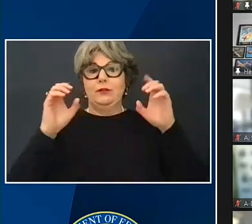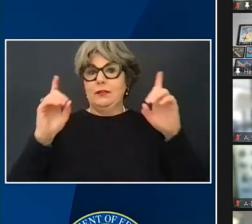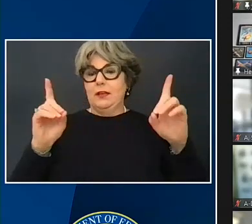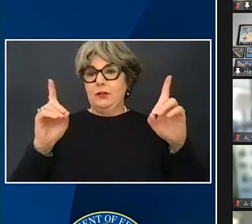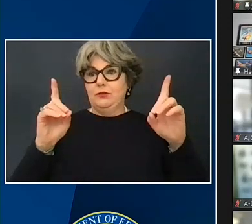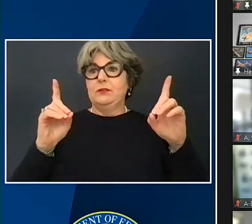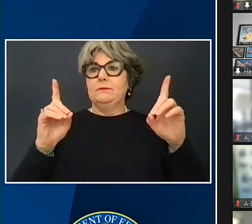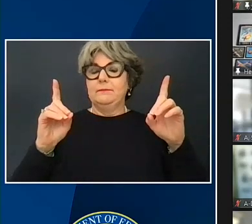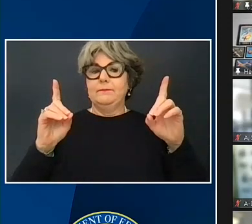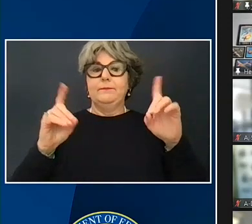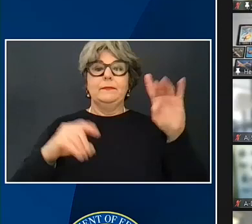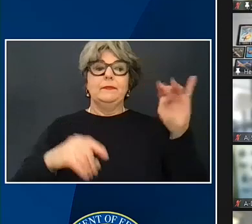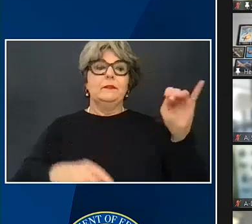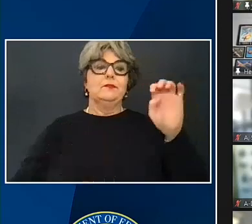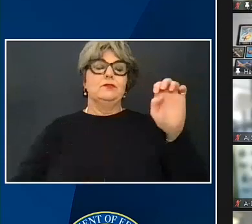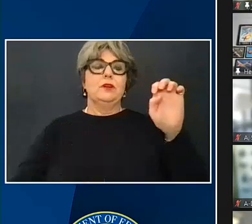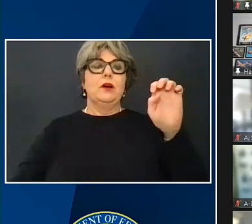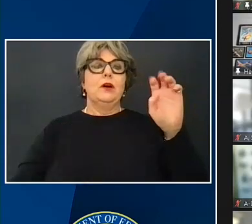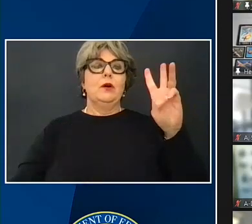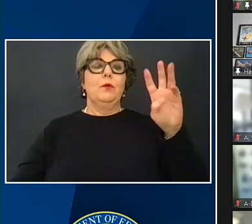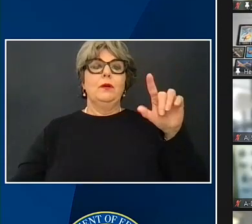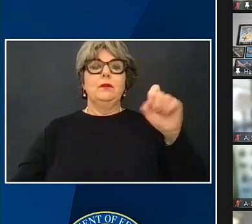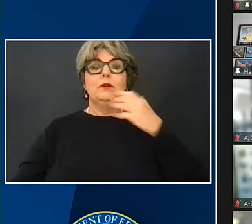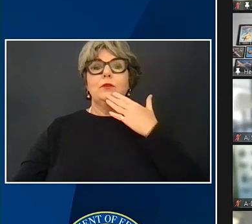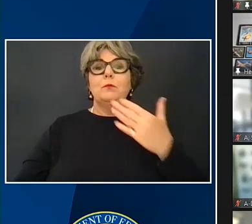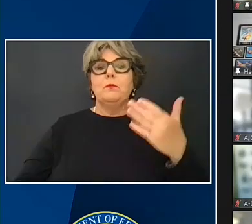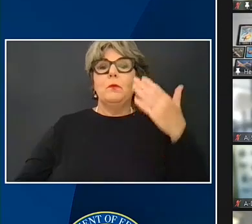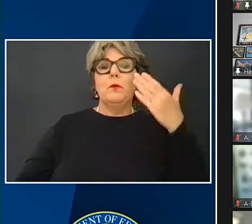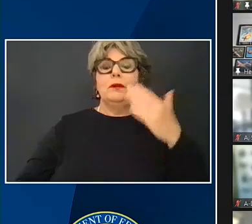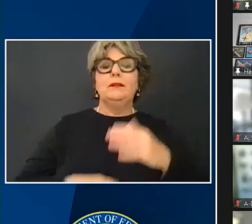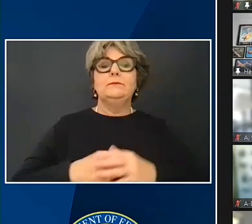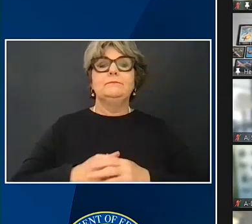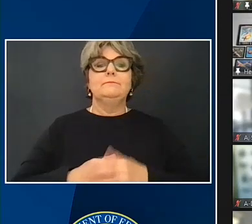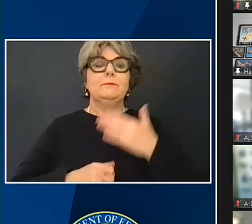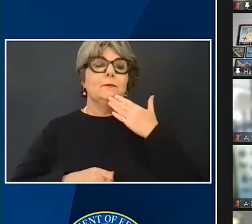Weglarz. Good morning, all. Good morning, Joe. And his alternate Dom